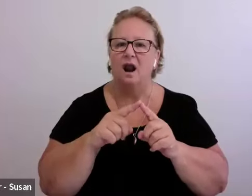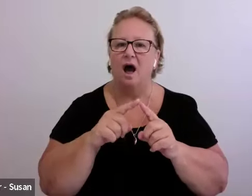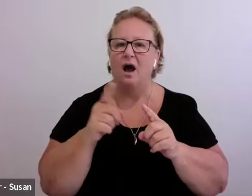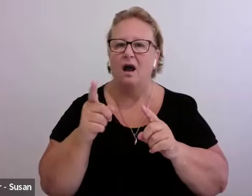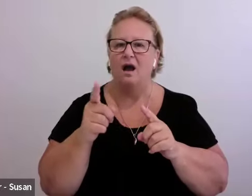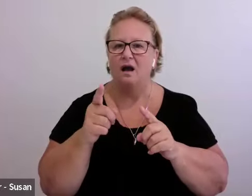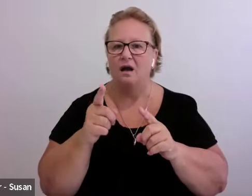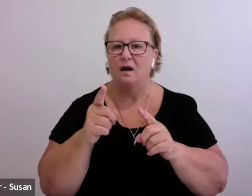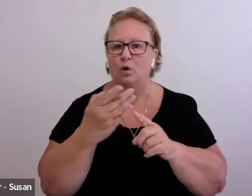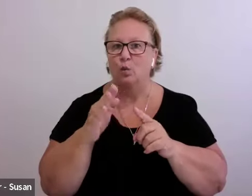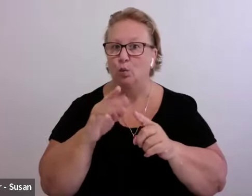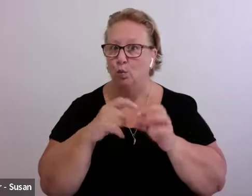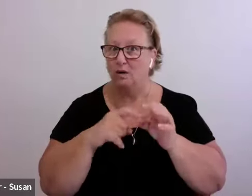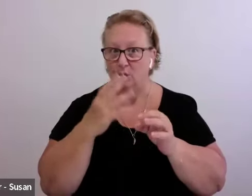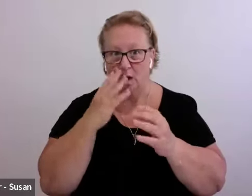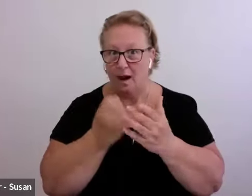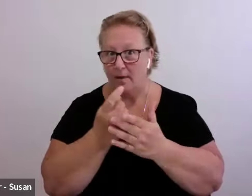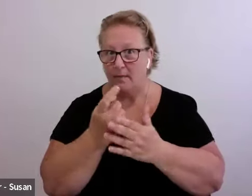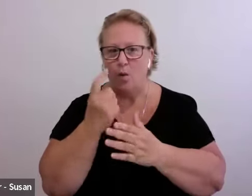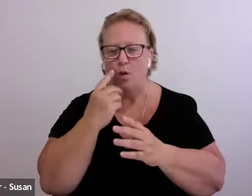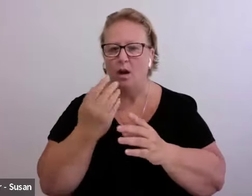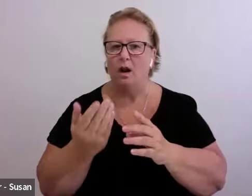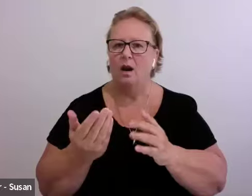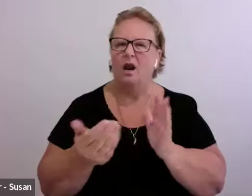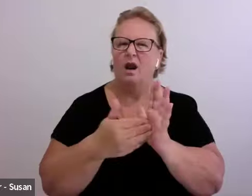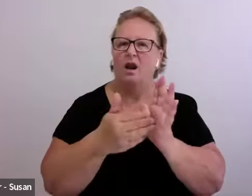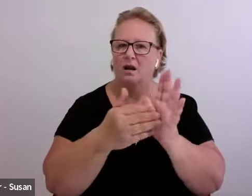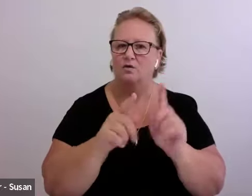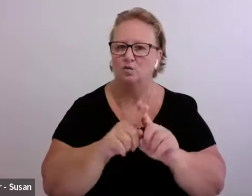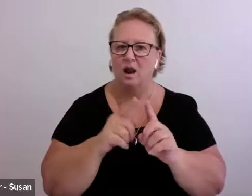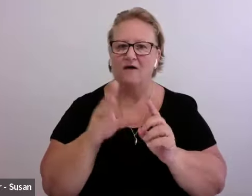guidelines. There's also frequently asked questions on